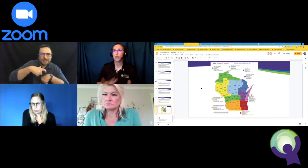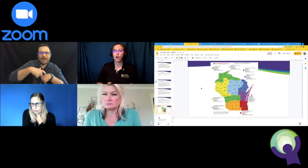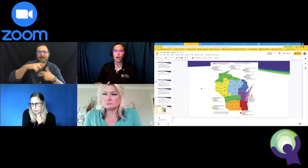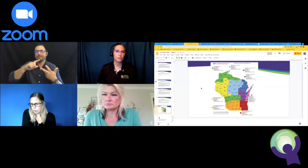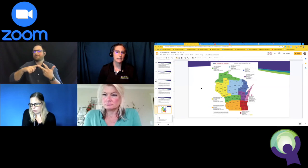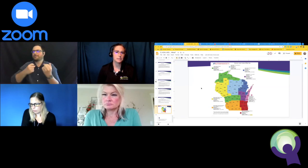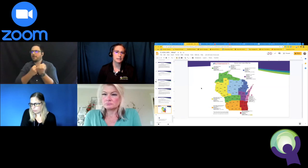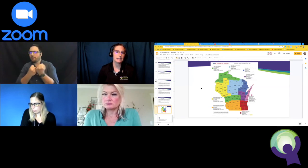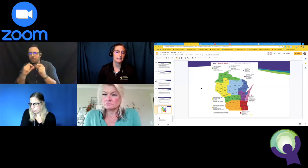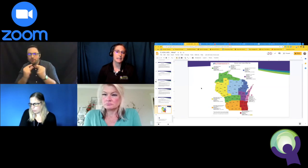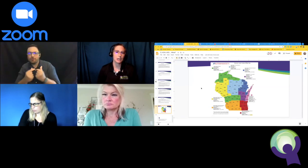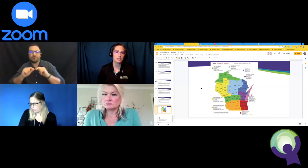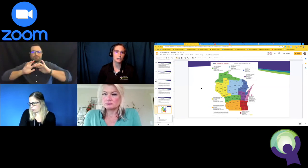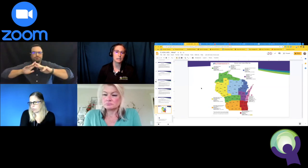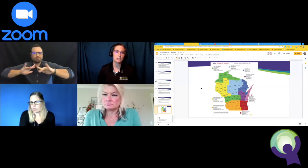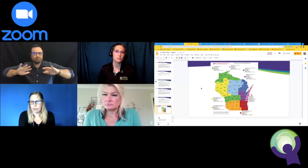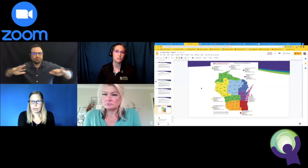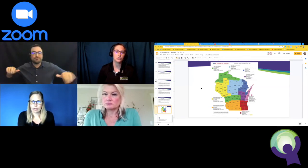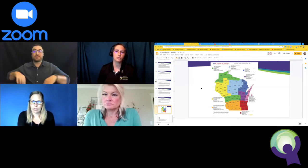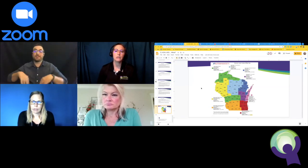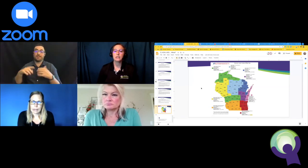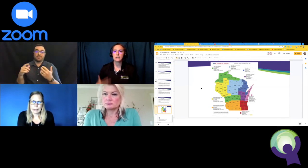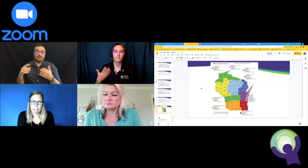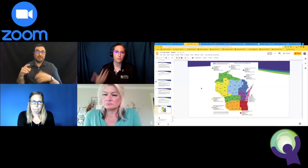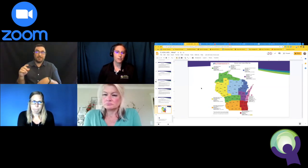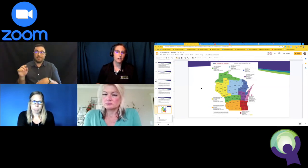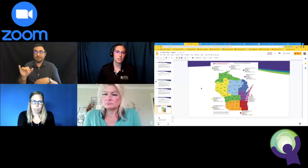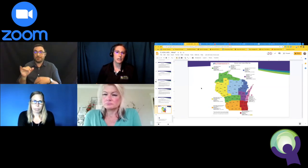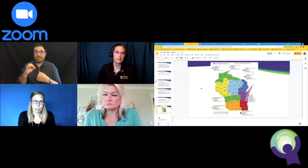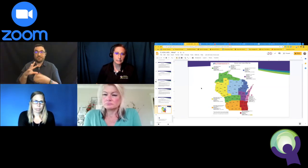all those types of things. They can also lead you to if you feel a child needs to be